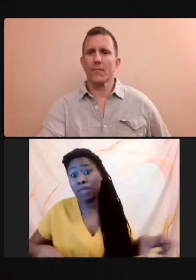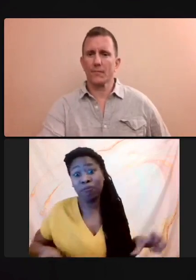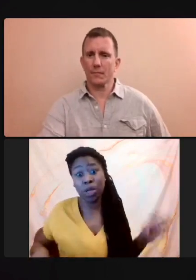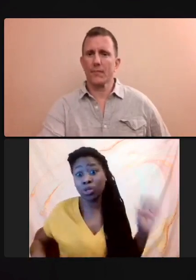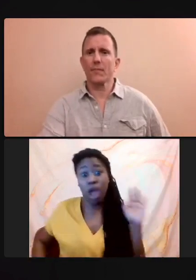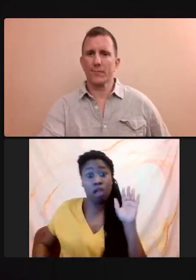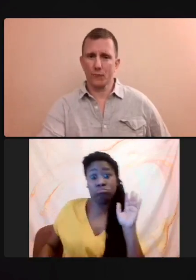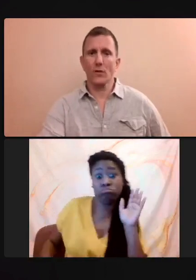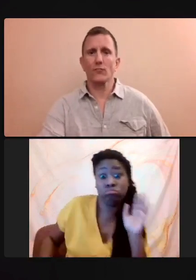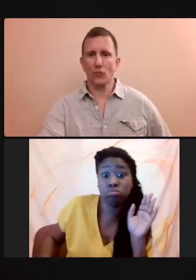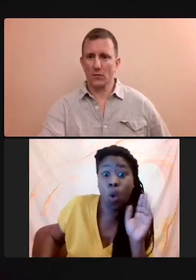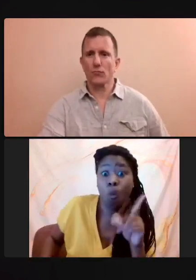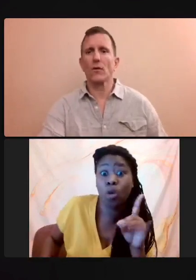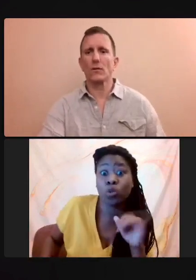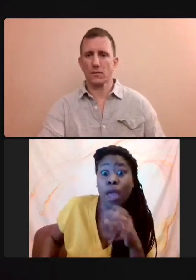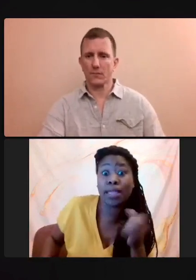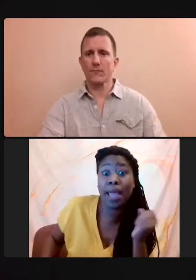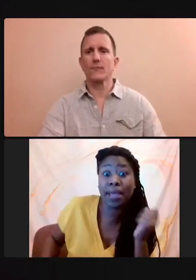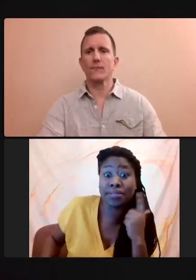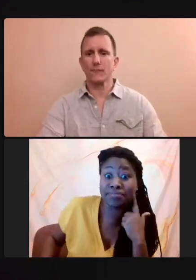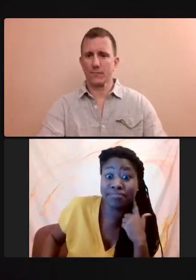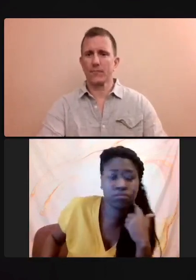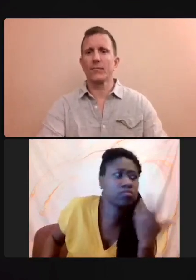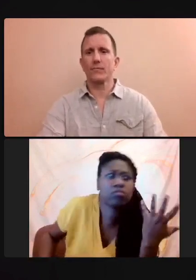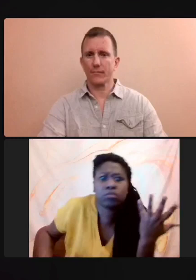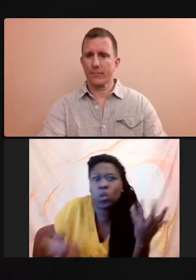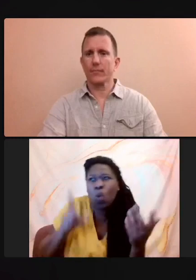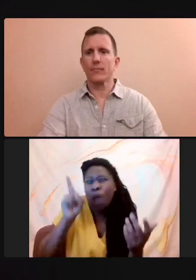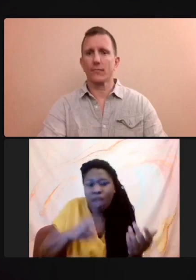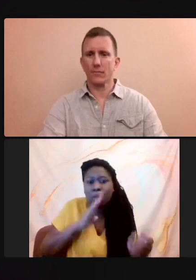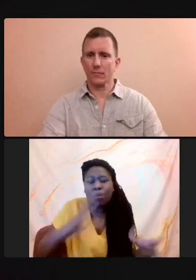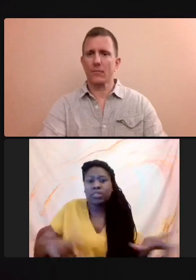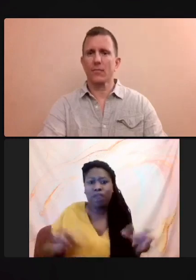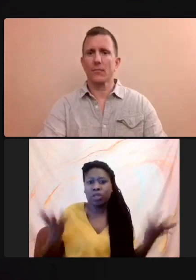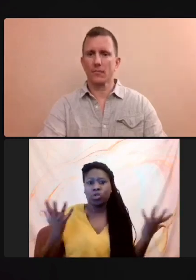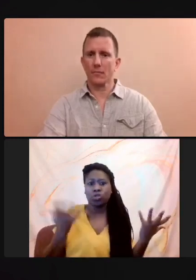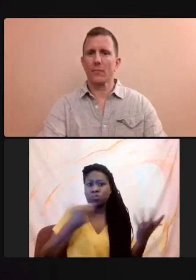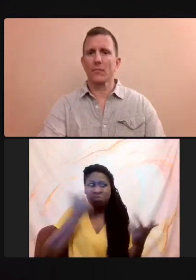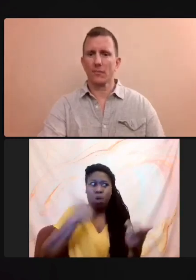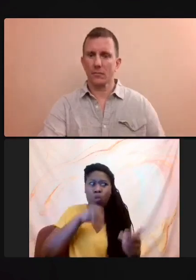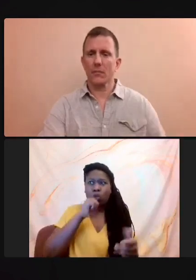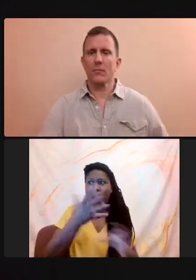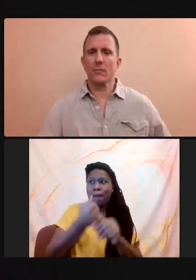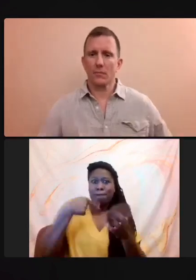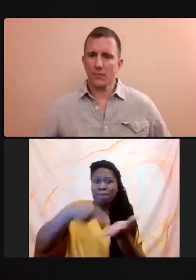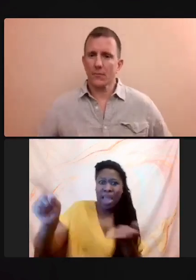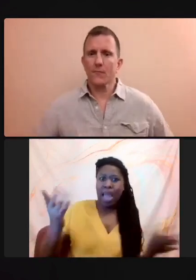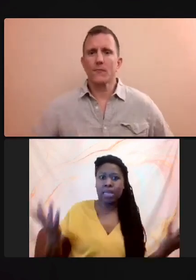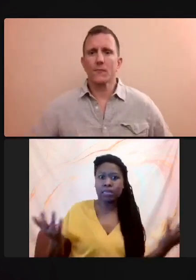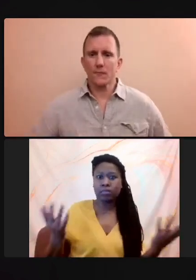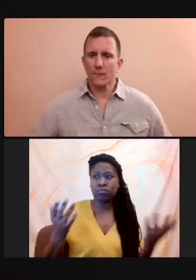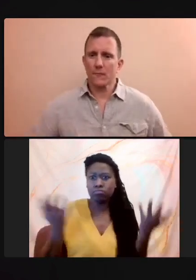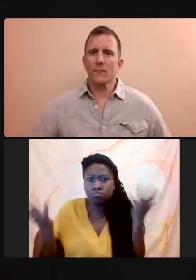And it's a two way street, right? You want to make sure that, you know, sometimes deaf people, you know, they set up their boundaries.